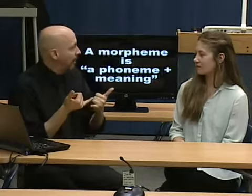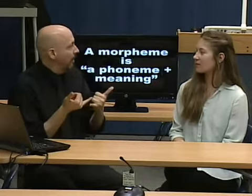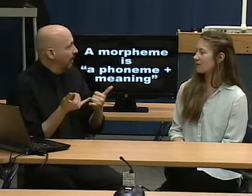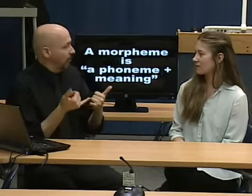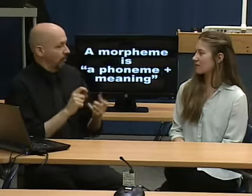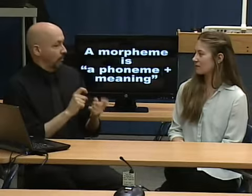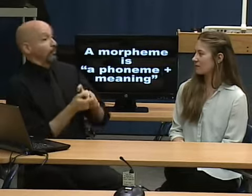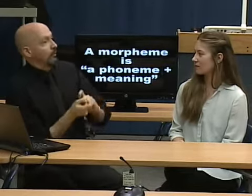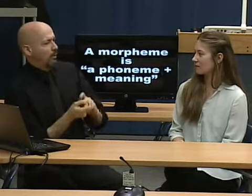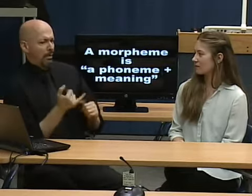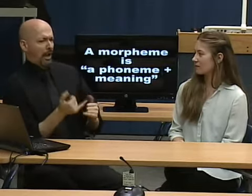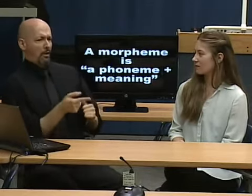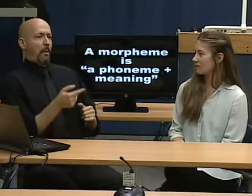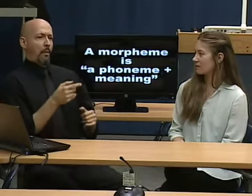Now, with that change, it's a morpheme.